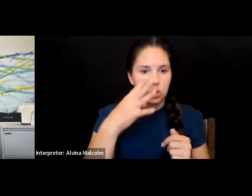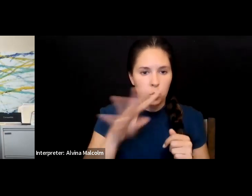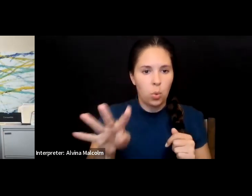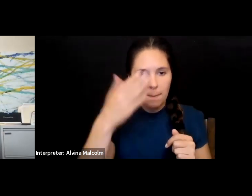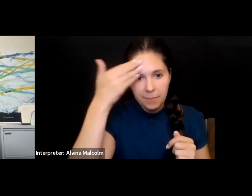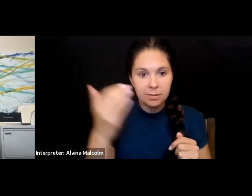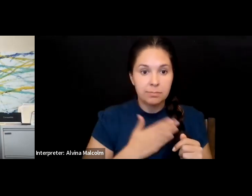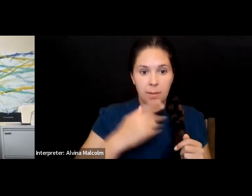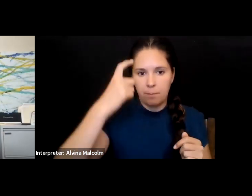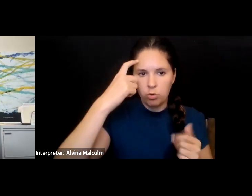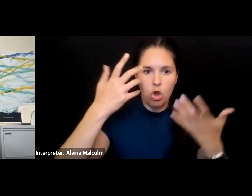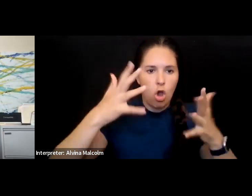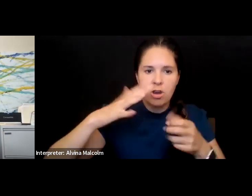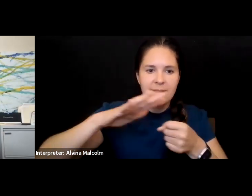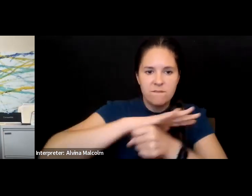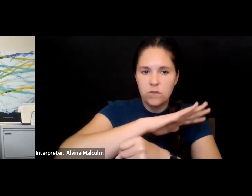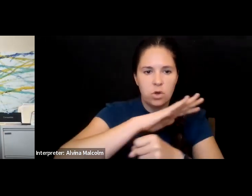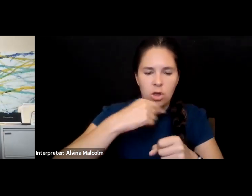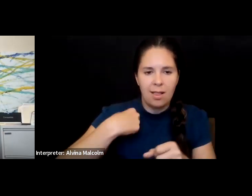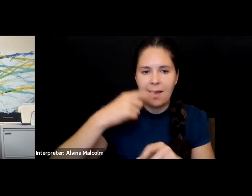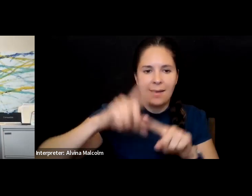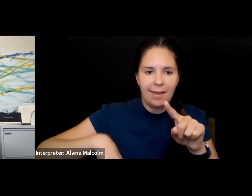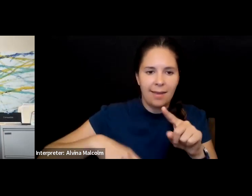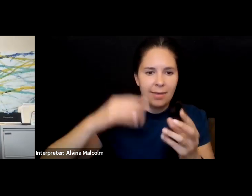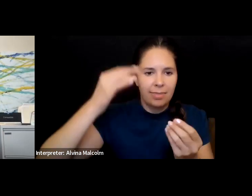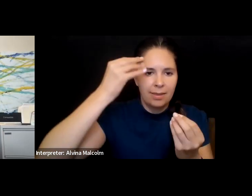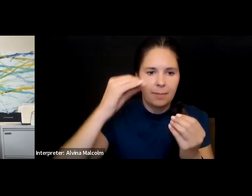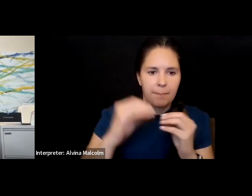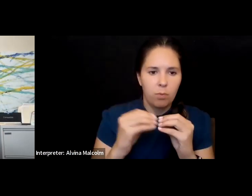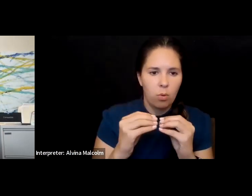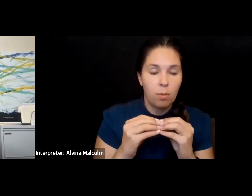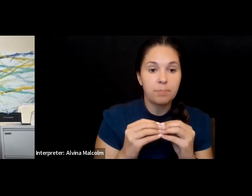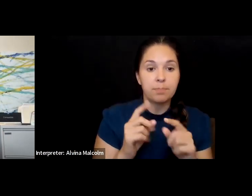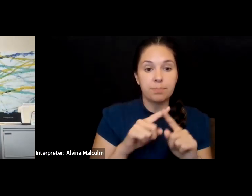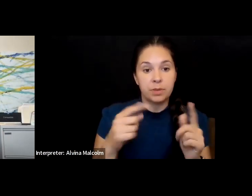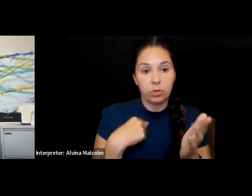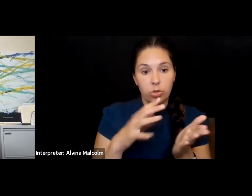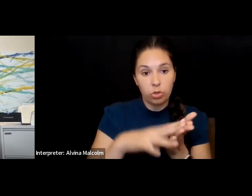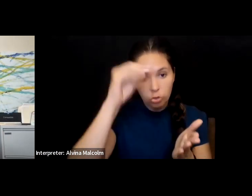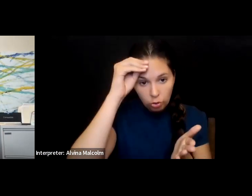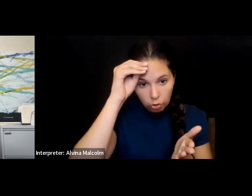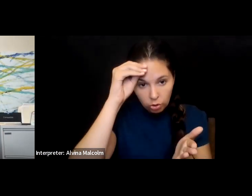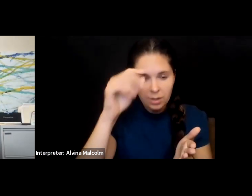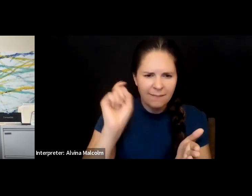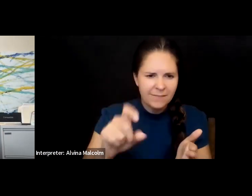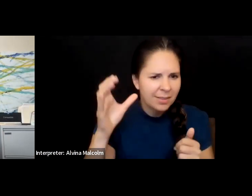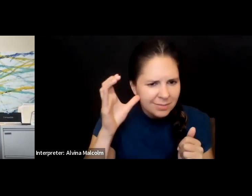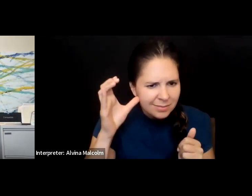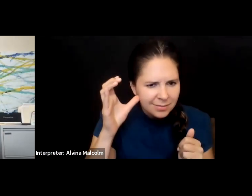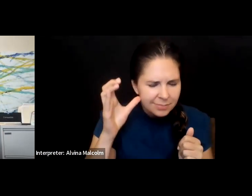like Germán or Shaylin or Macy say "have you thought about this? "